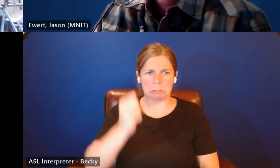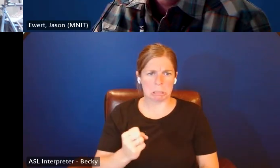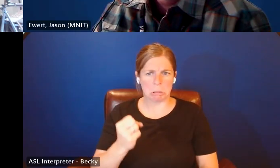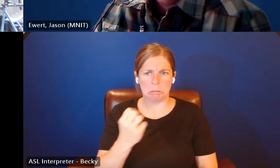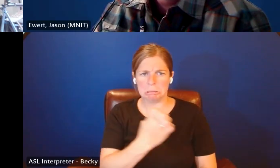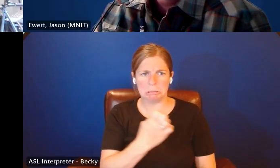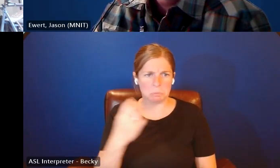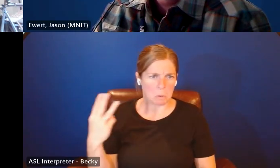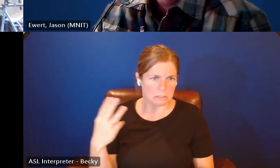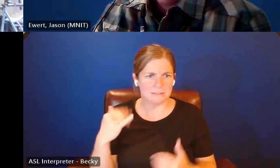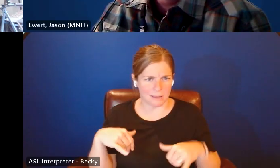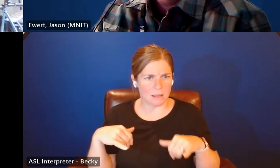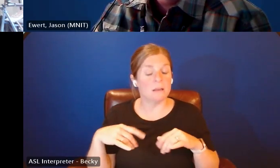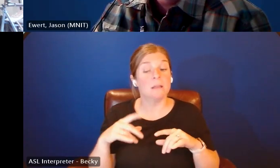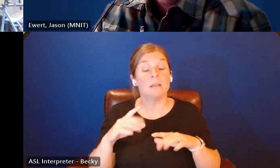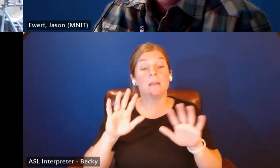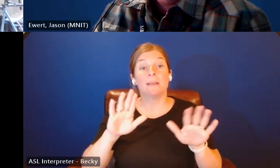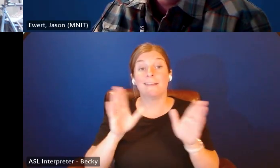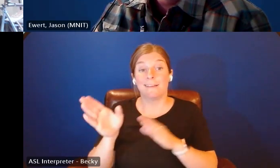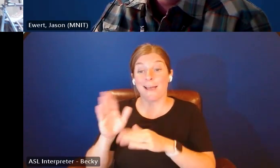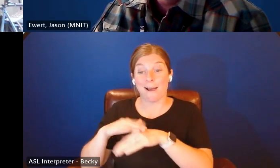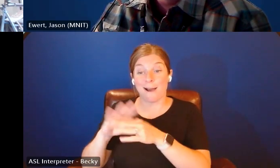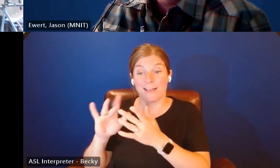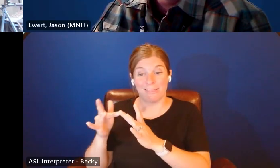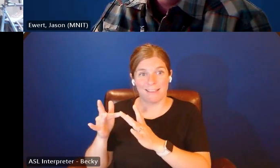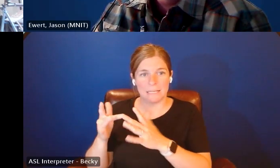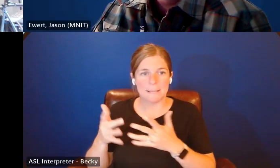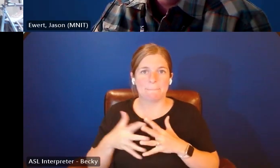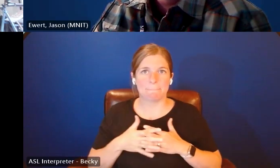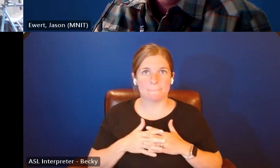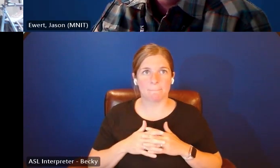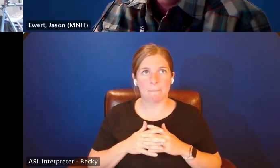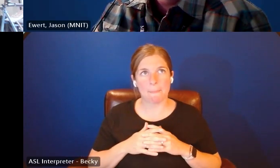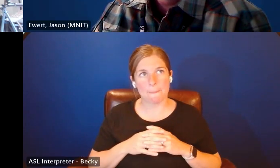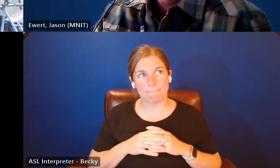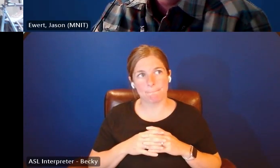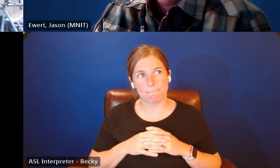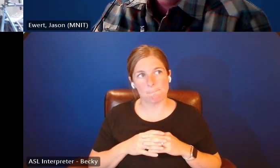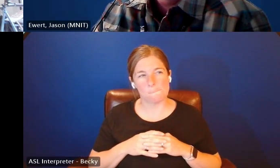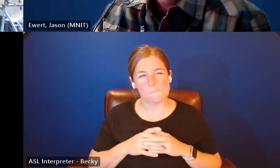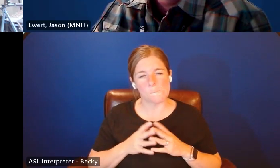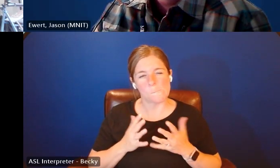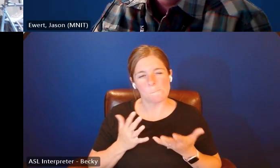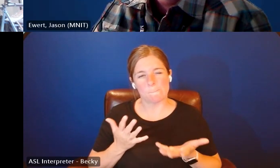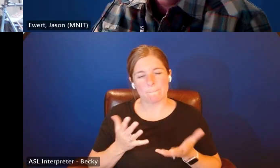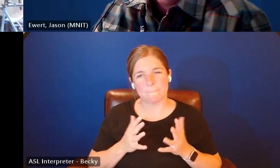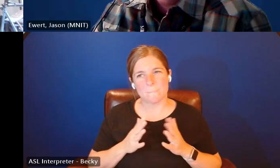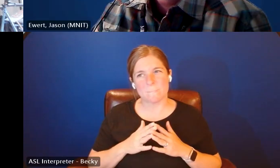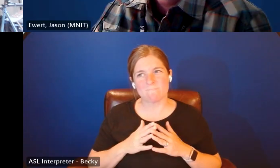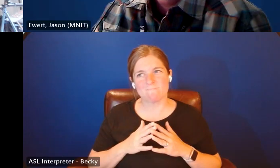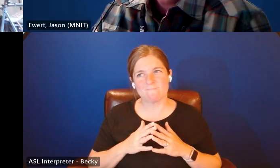Online, it just has been a sort of enigma.